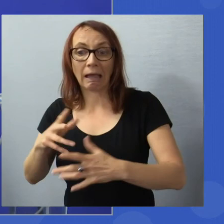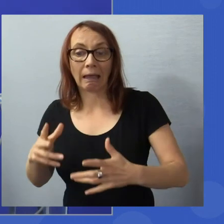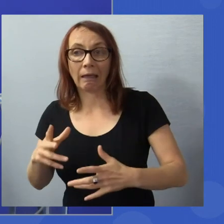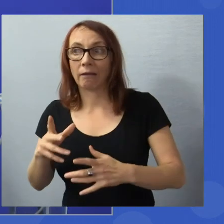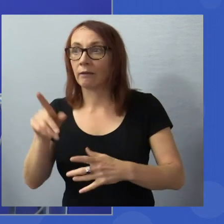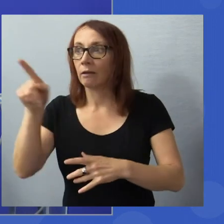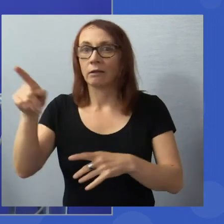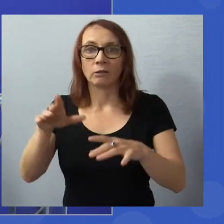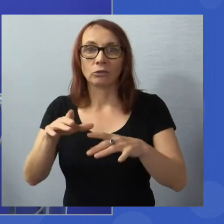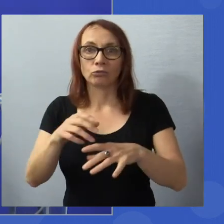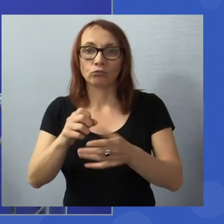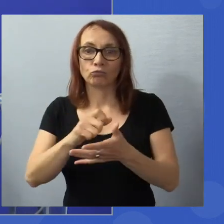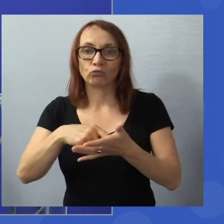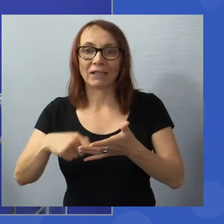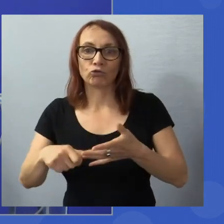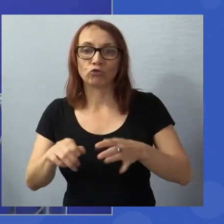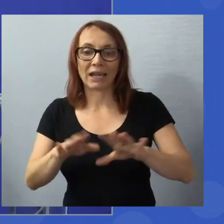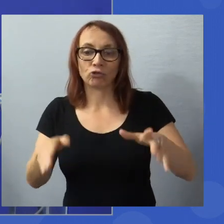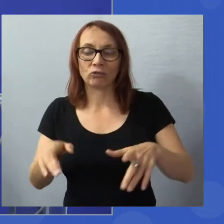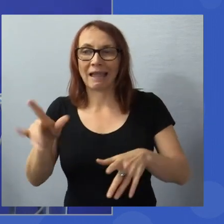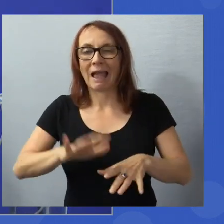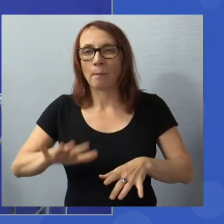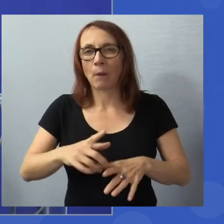registration desk for about an hour after the event if there's anything that